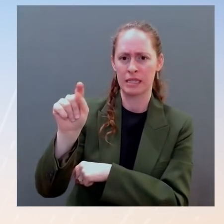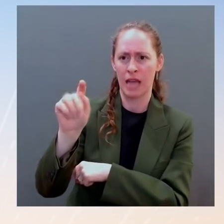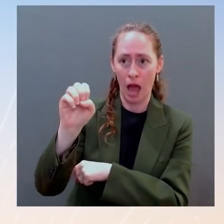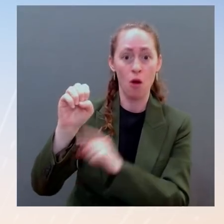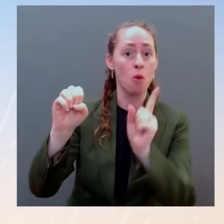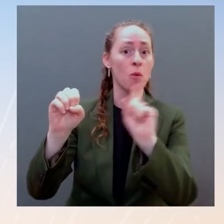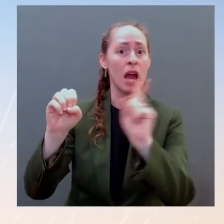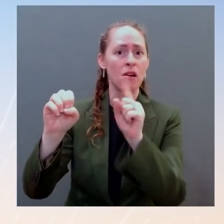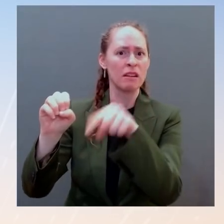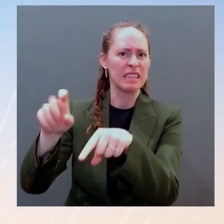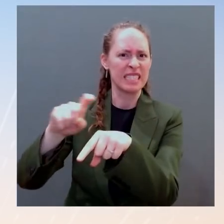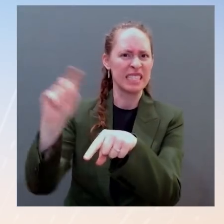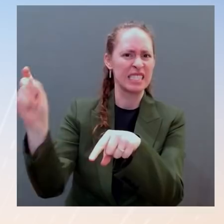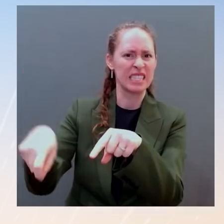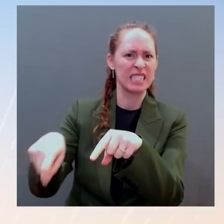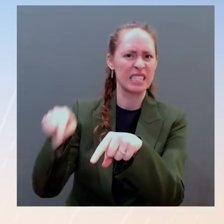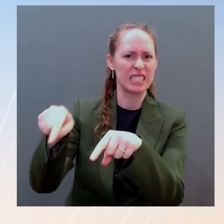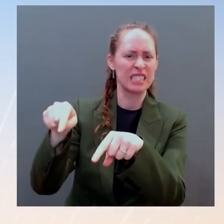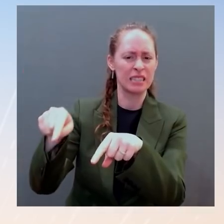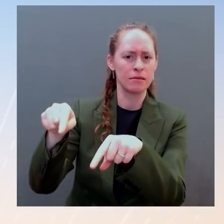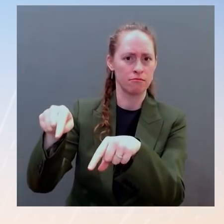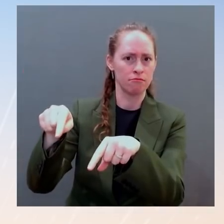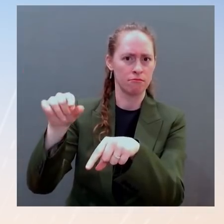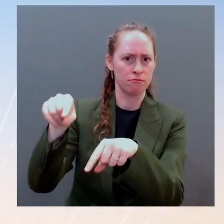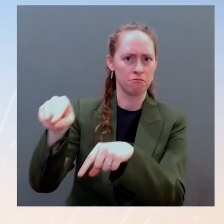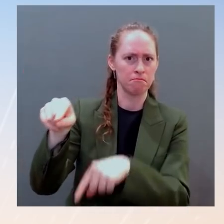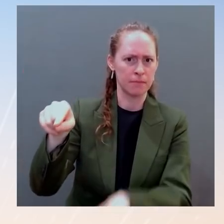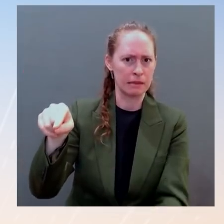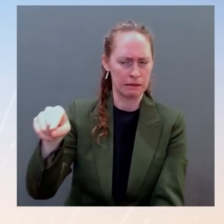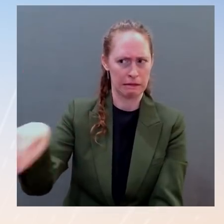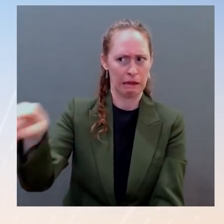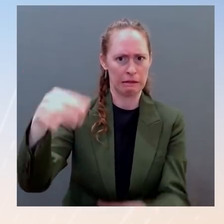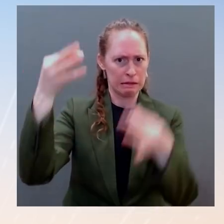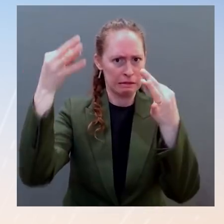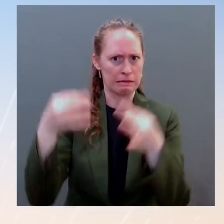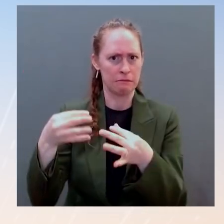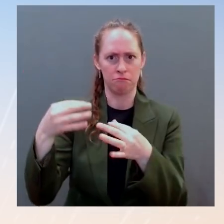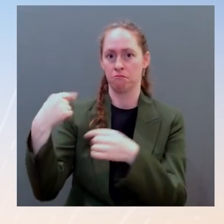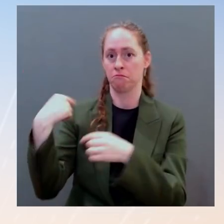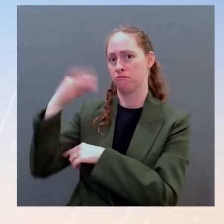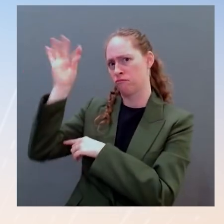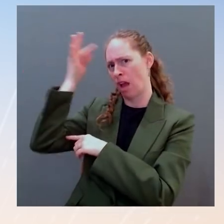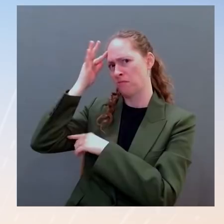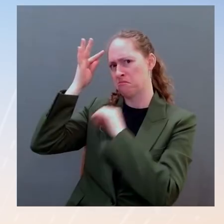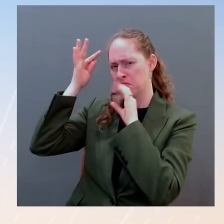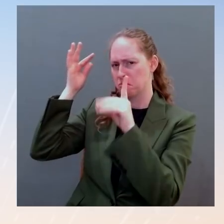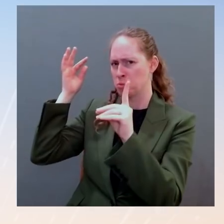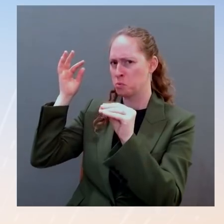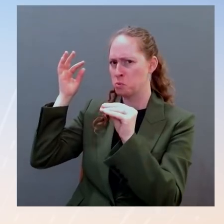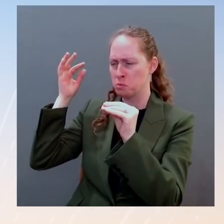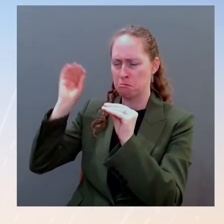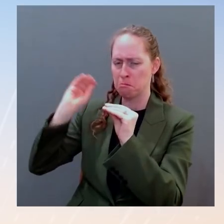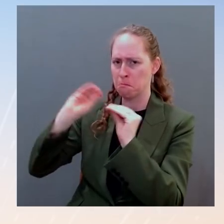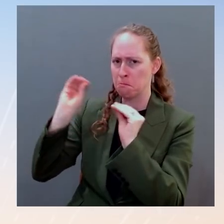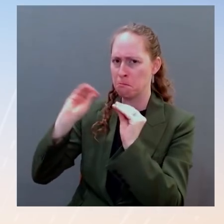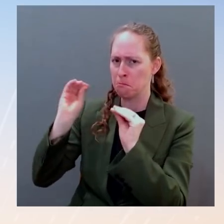not by the federal government, in this -- in this effort, in this apparatus. We've -- we've long stated that our immigration system is broken.